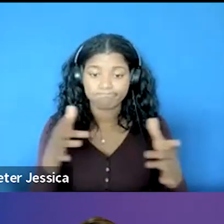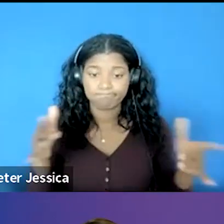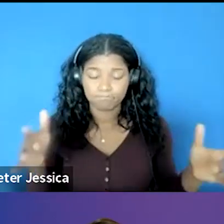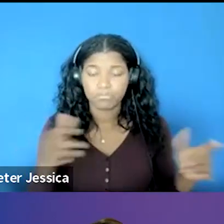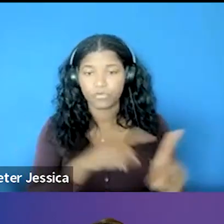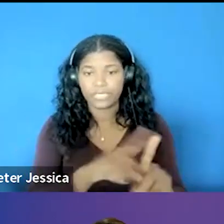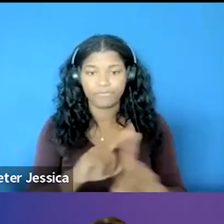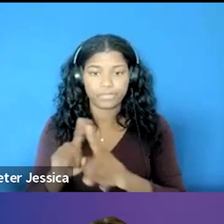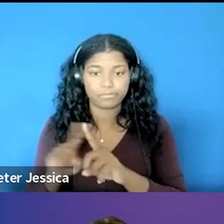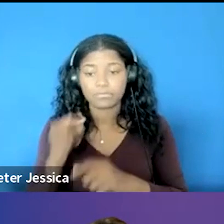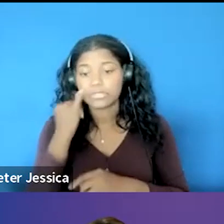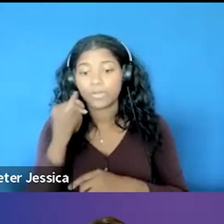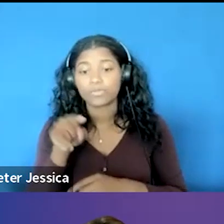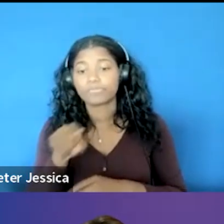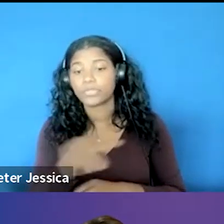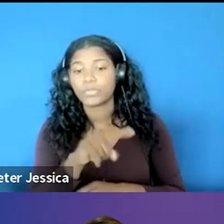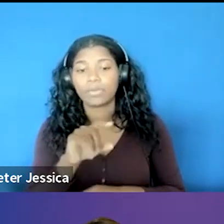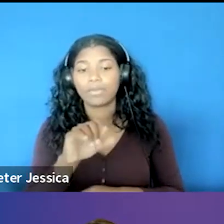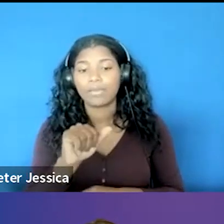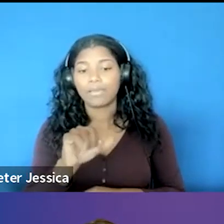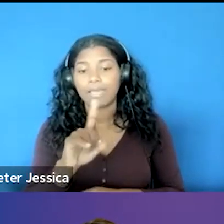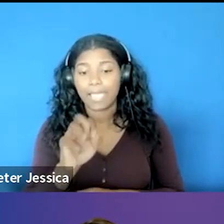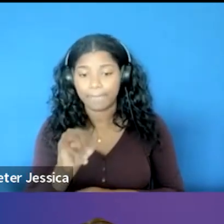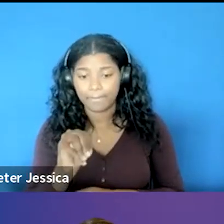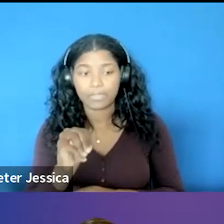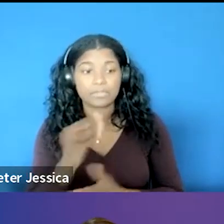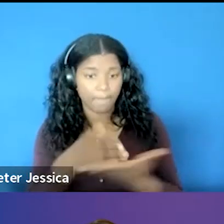and if you're an administrator, because I saw on the survey that many of you are administrators.